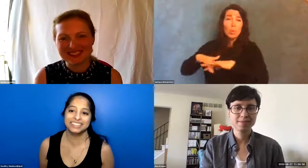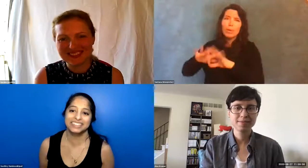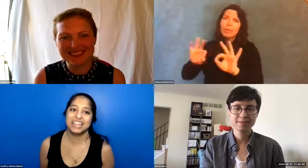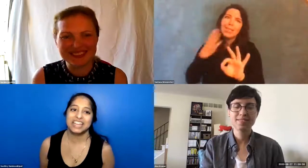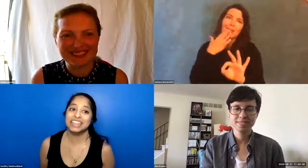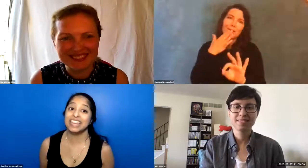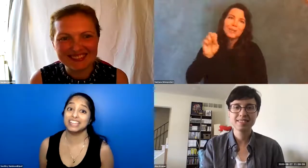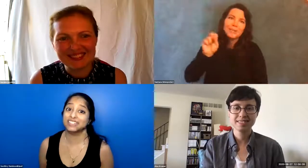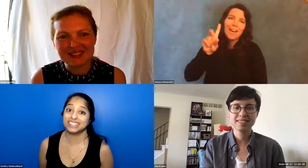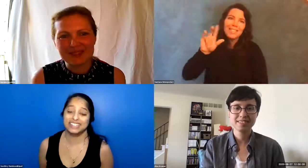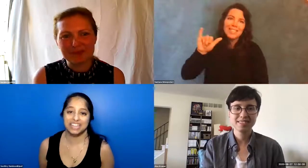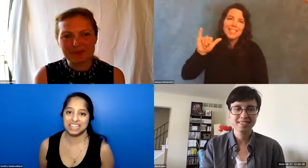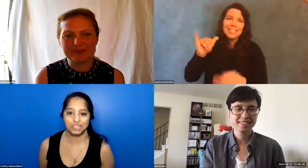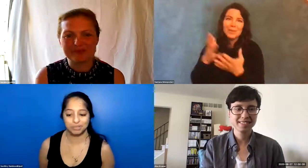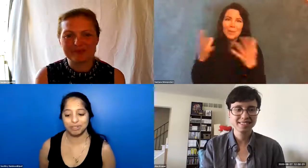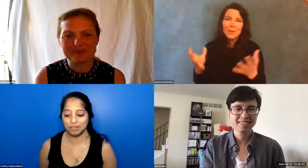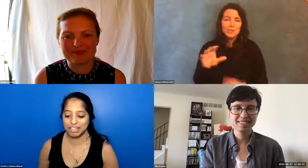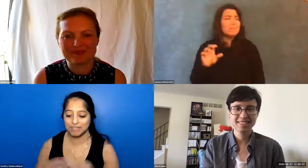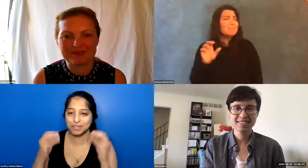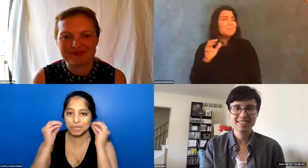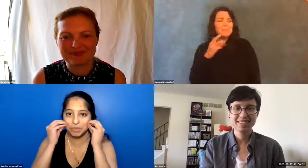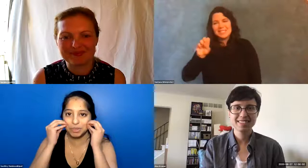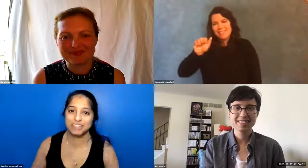Savithry Namboodiripad: Thank you, it didn't feel smooth, but -- thanks so much everybody.